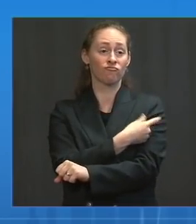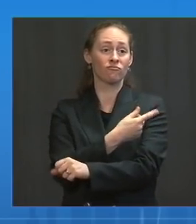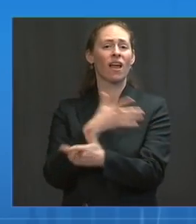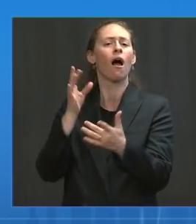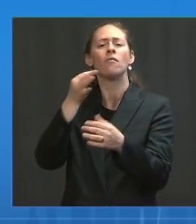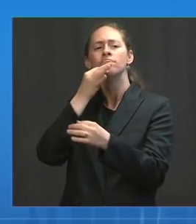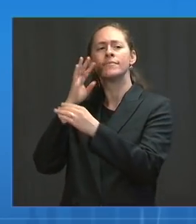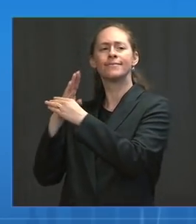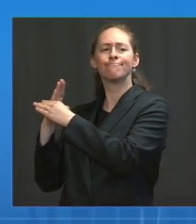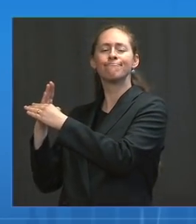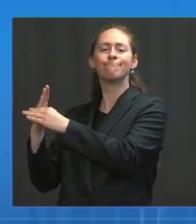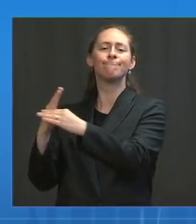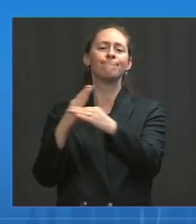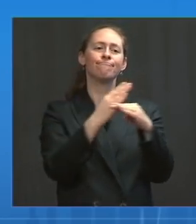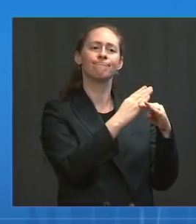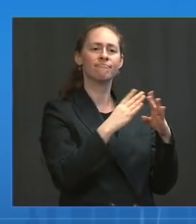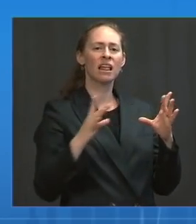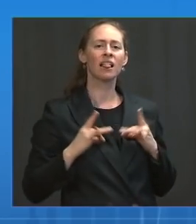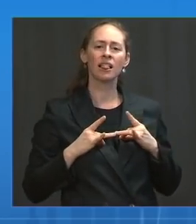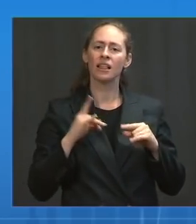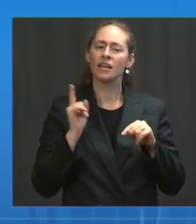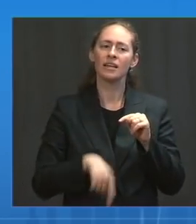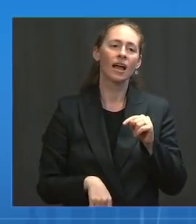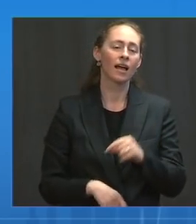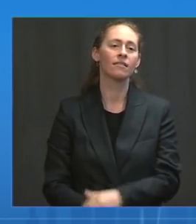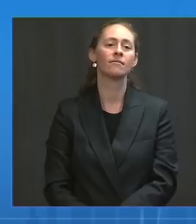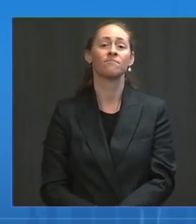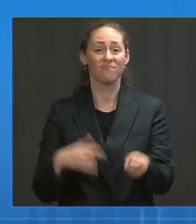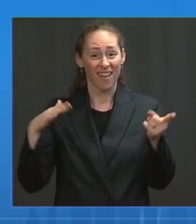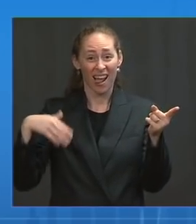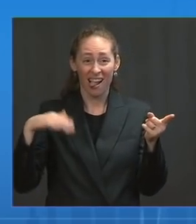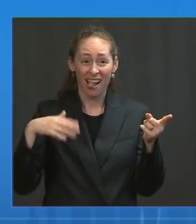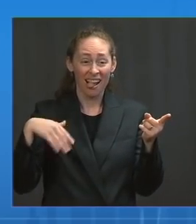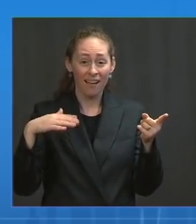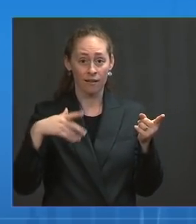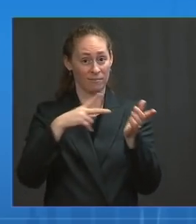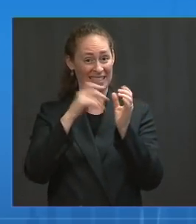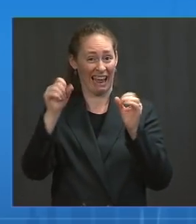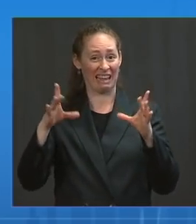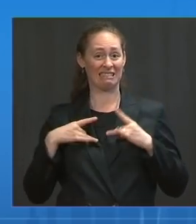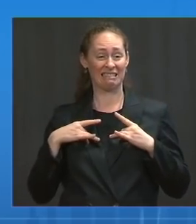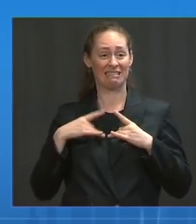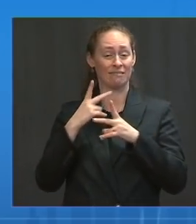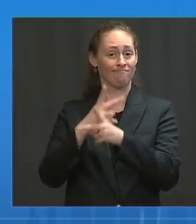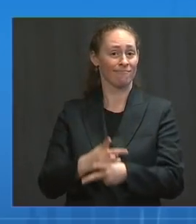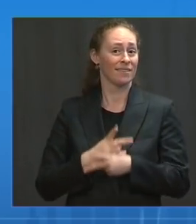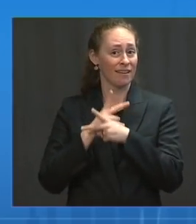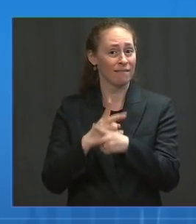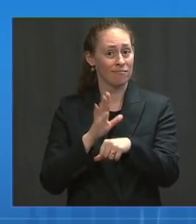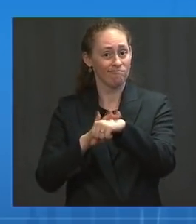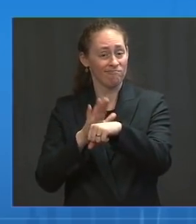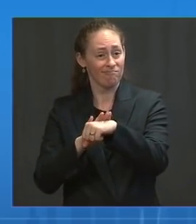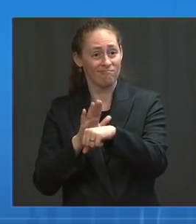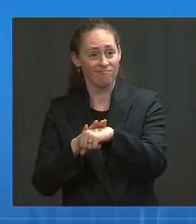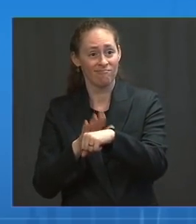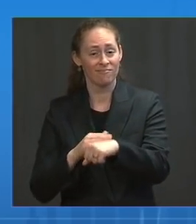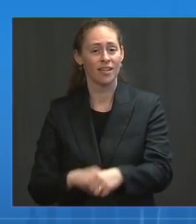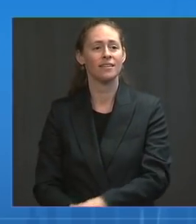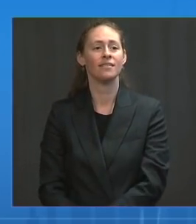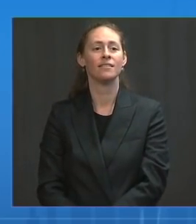And those who are not fully vaccinated are not protected. So every individual that we vaccinate is a step forward